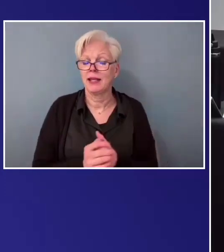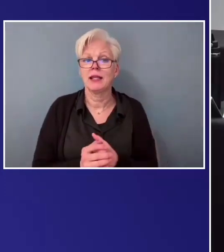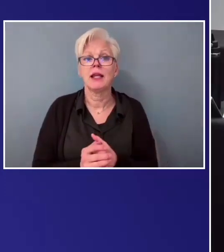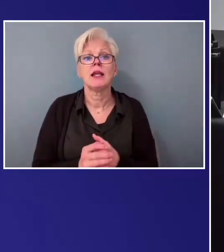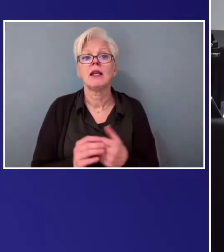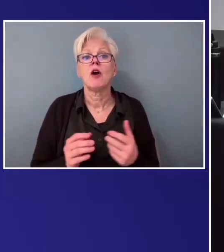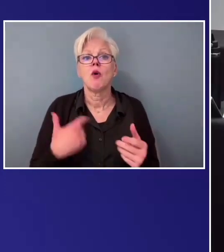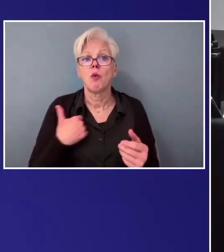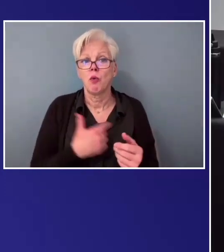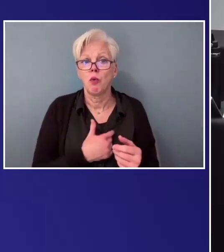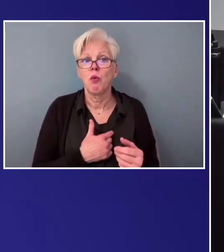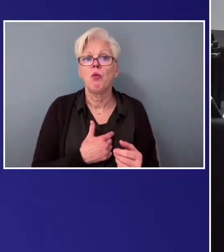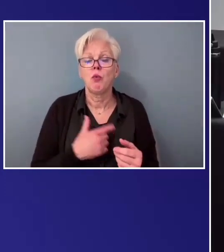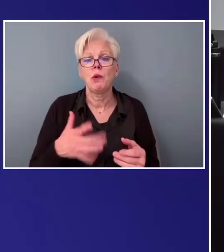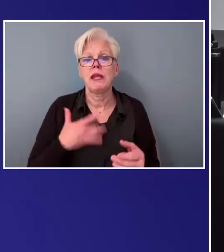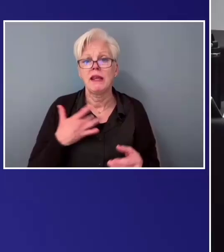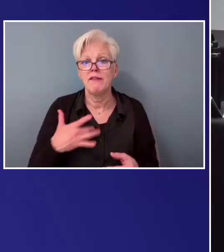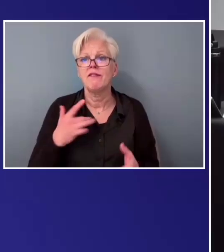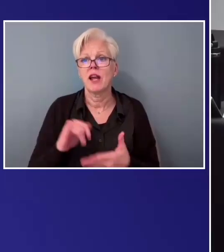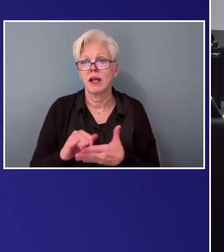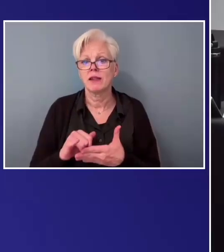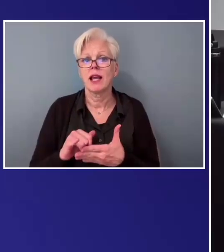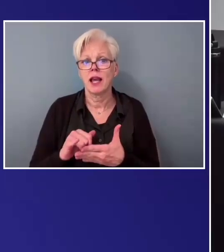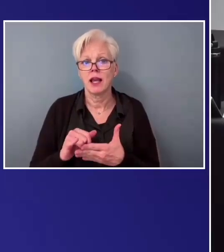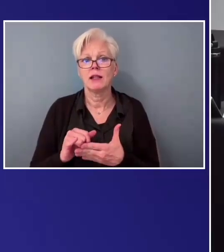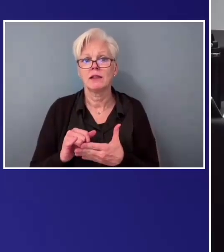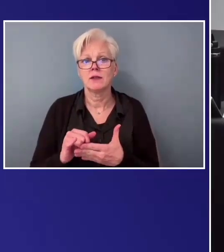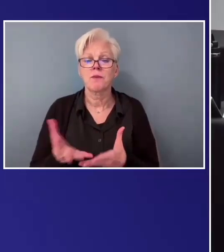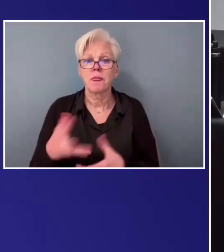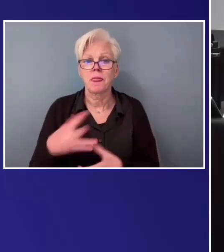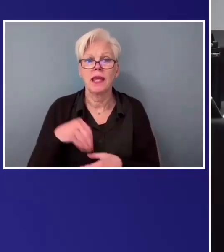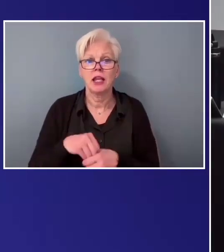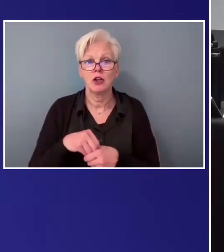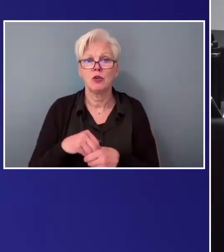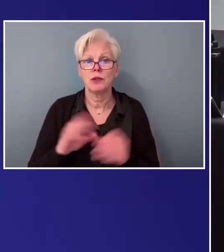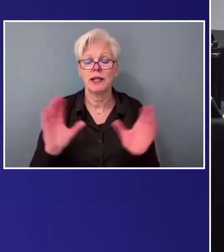We, we felt that including the certificates